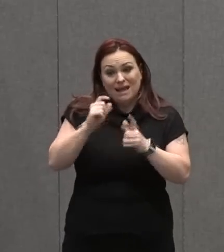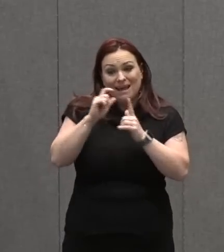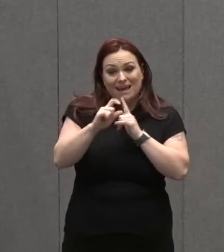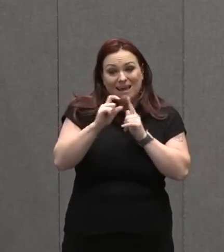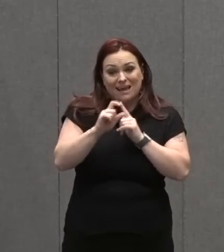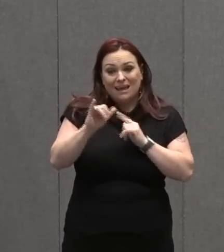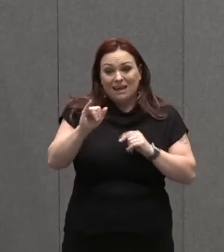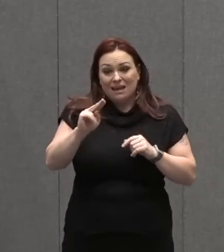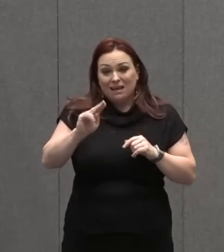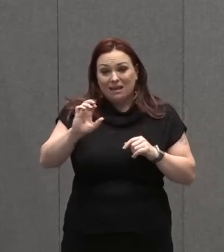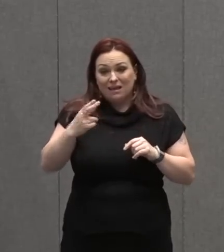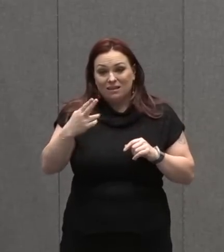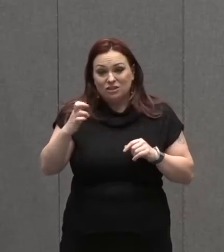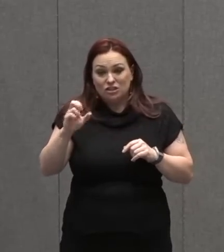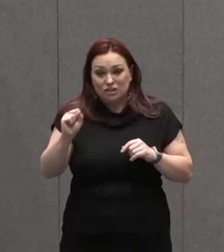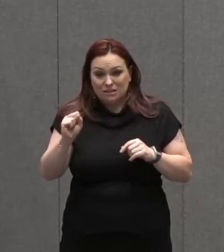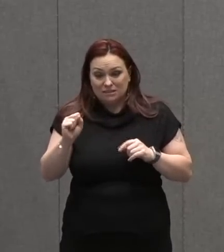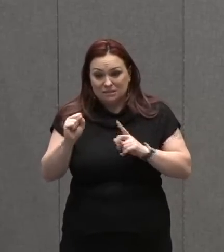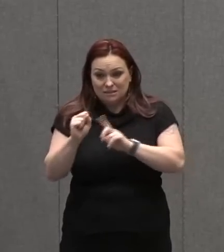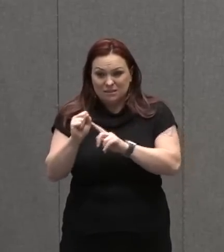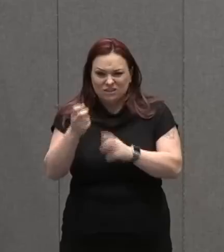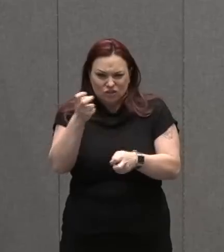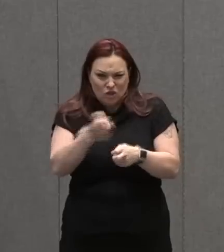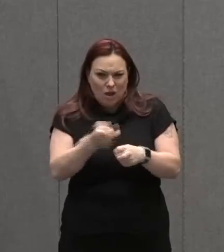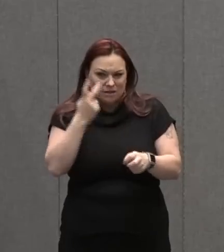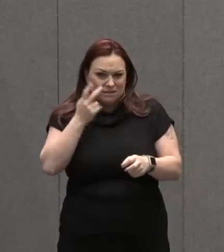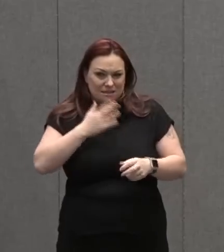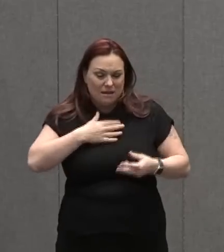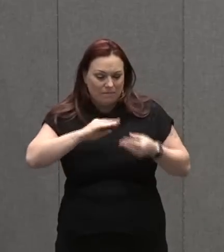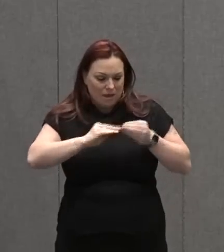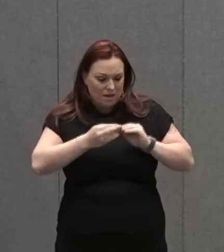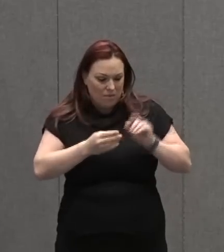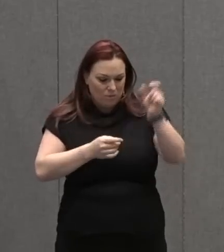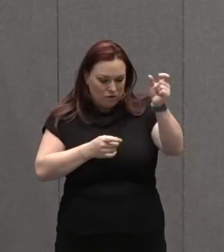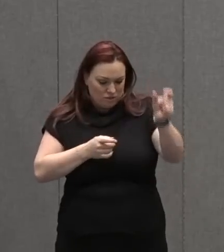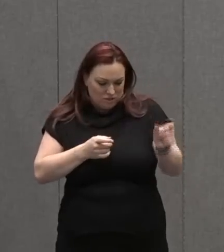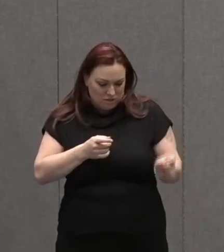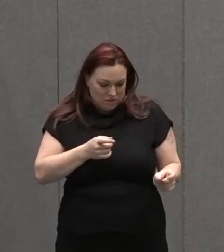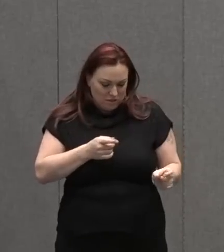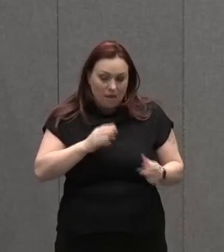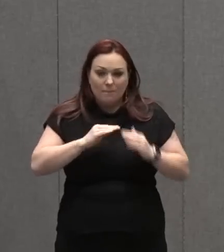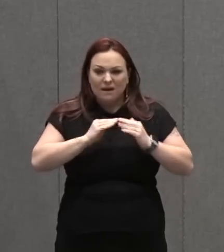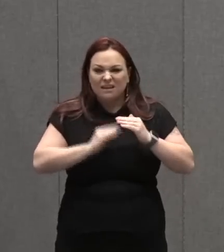So, it's hard to see my numbers here but it's actually less than one